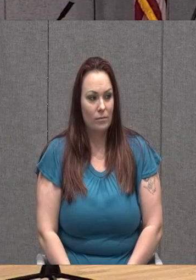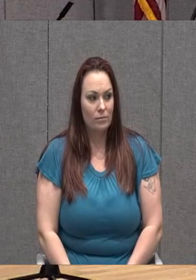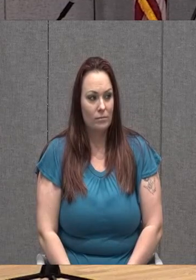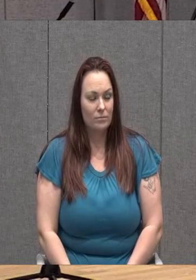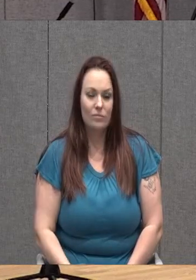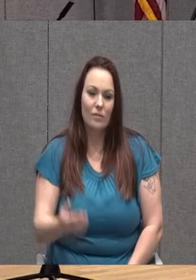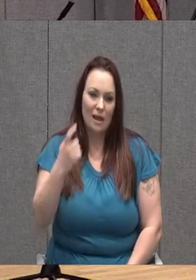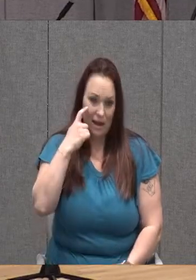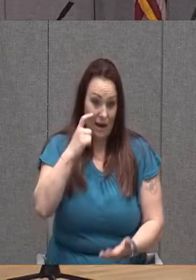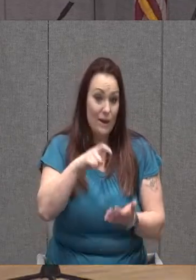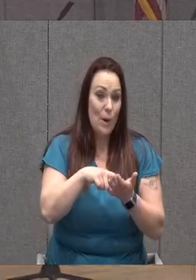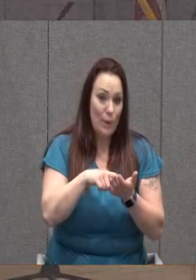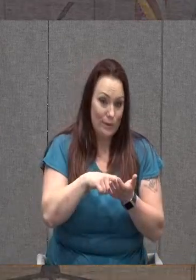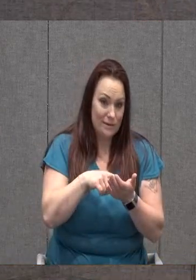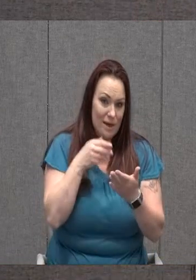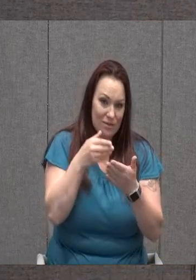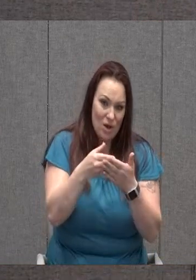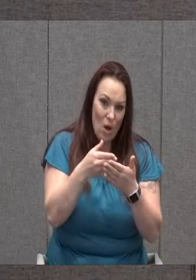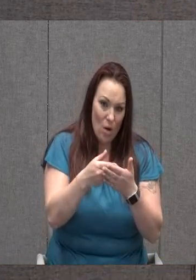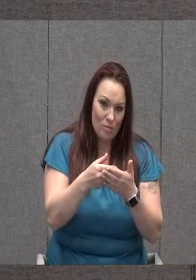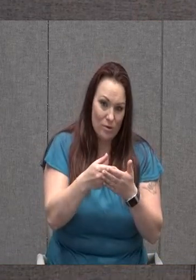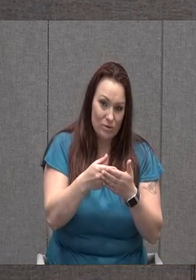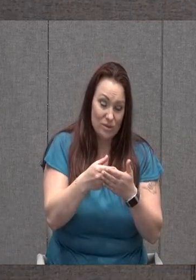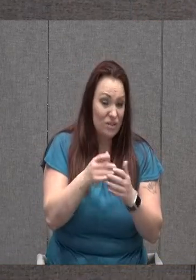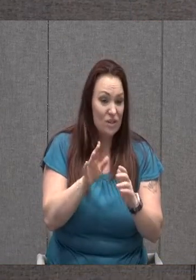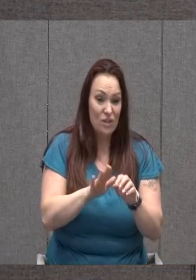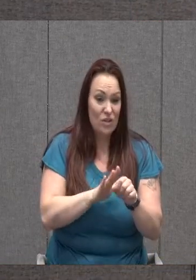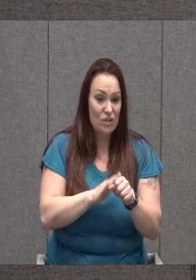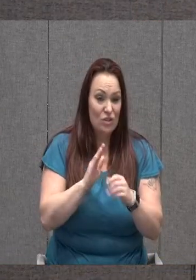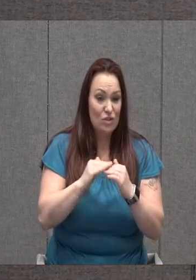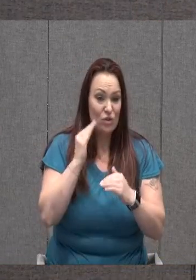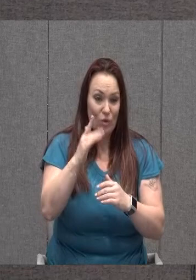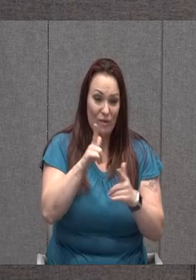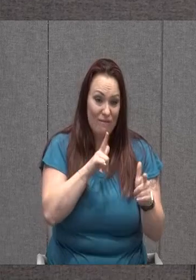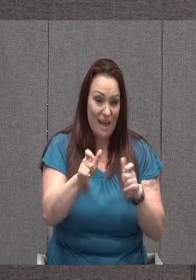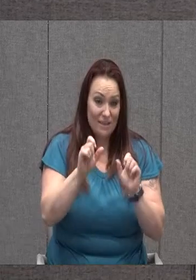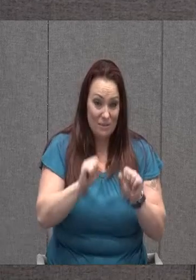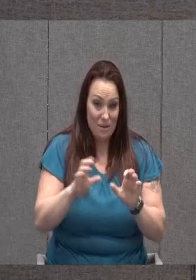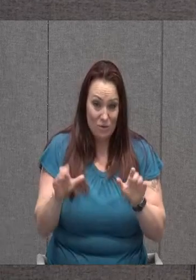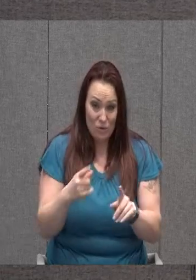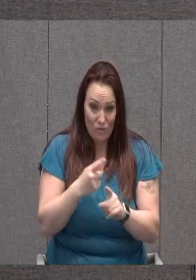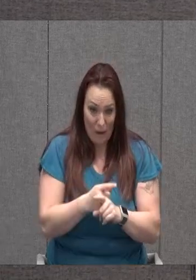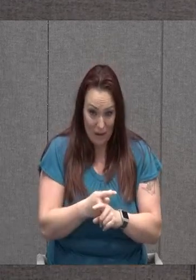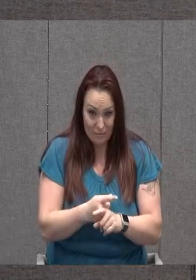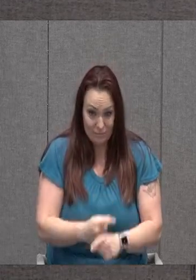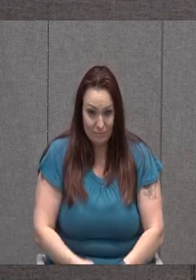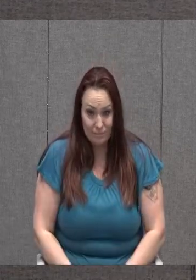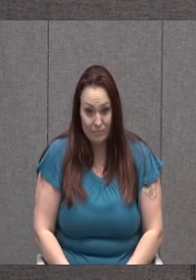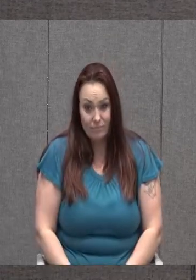And I noticed, I was almost breathing too fast, to be able to do it right (breathing heavily)